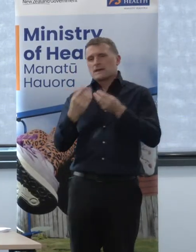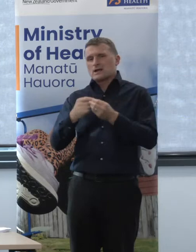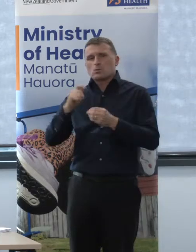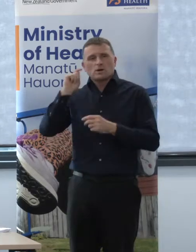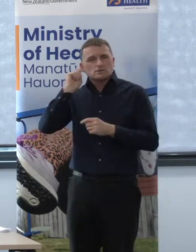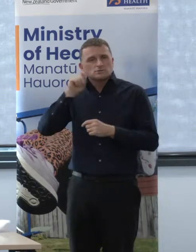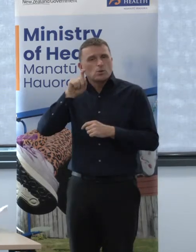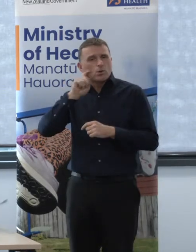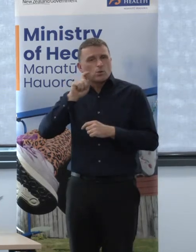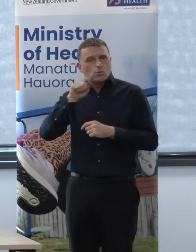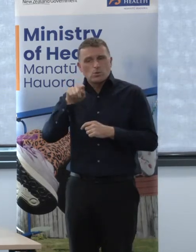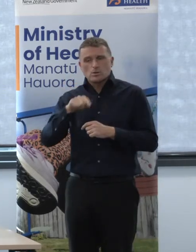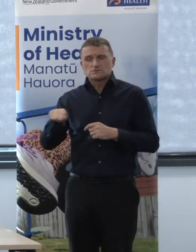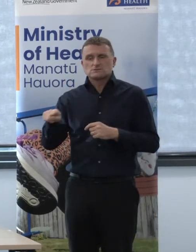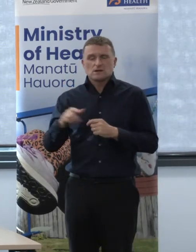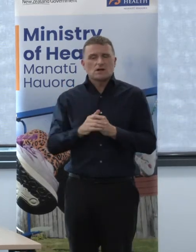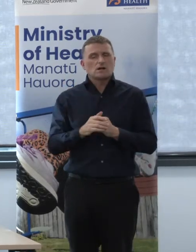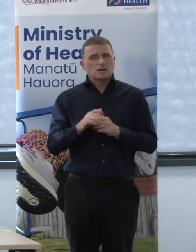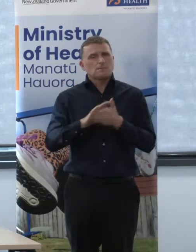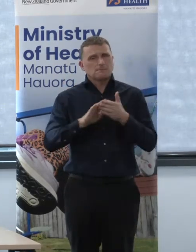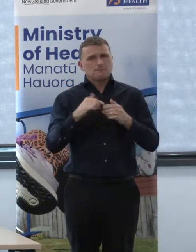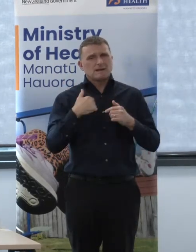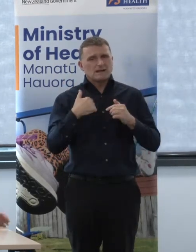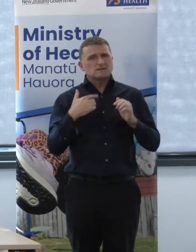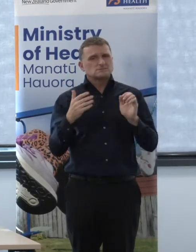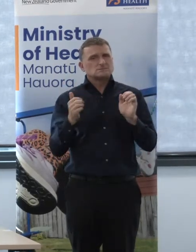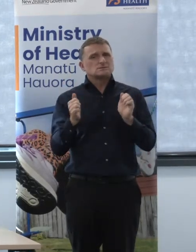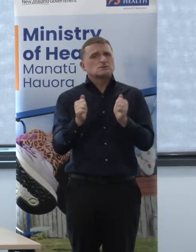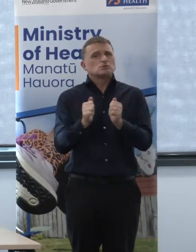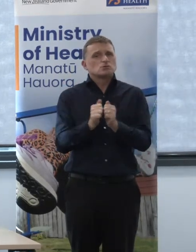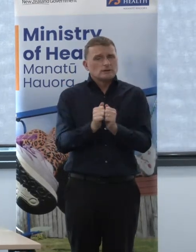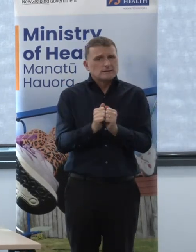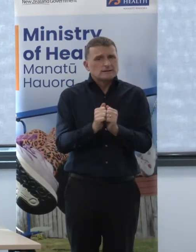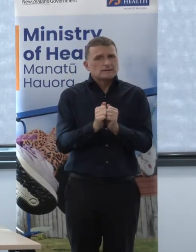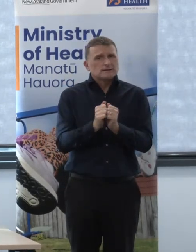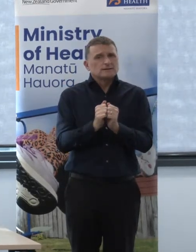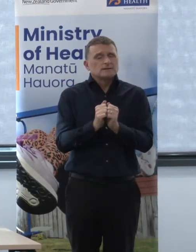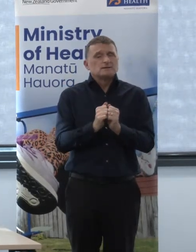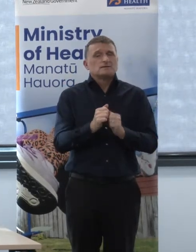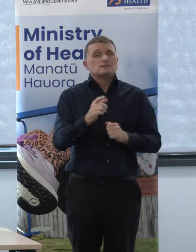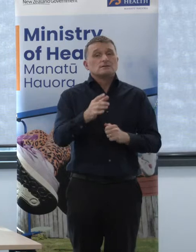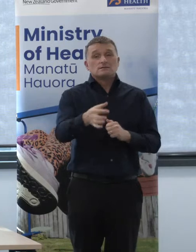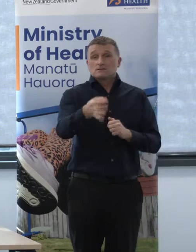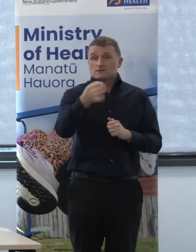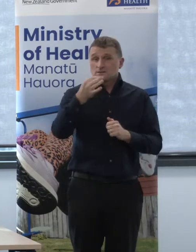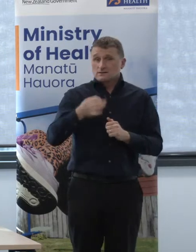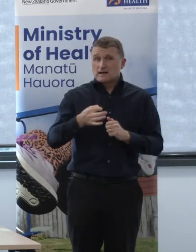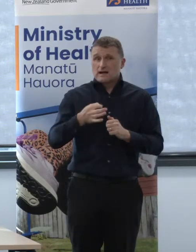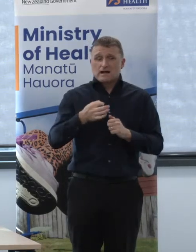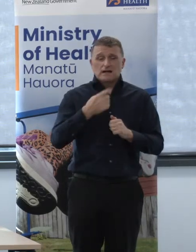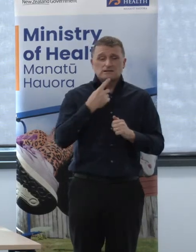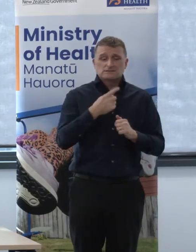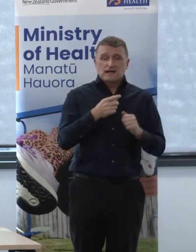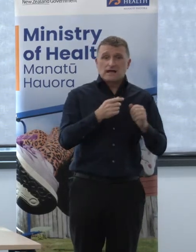the numbers have remained very